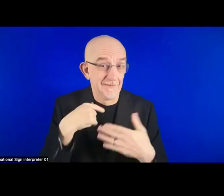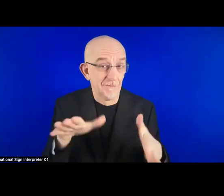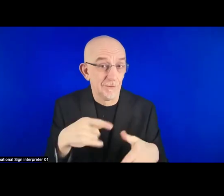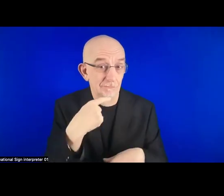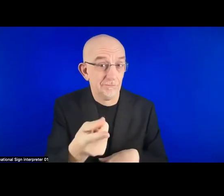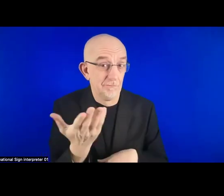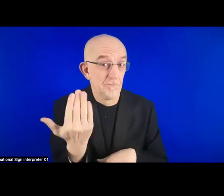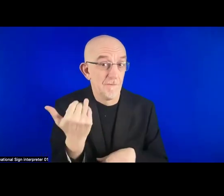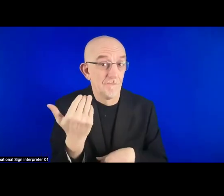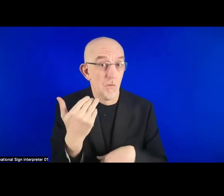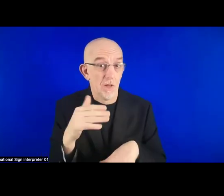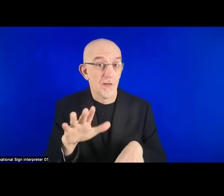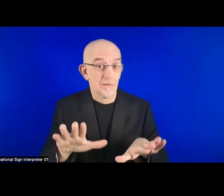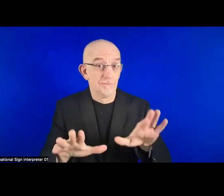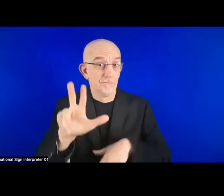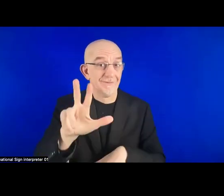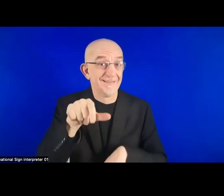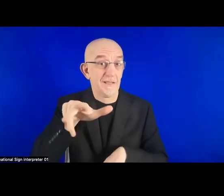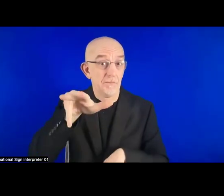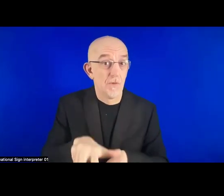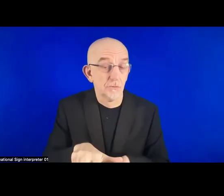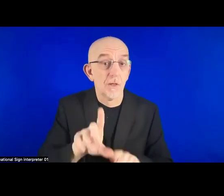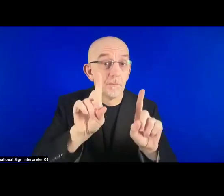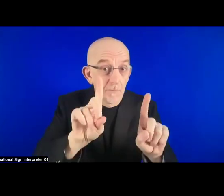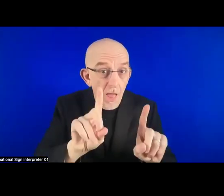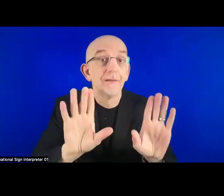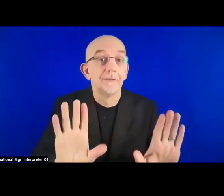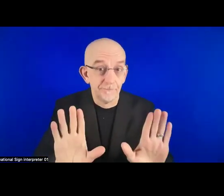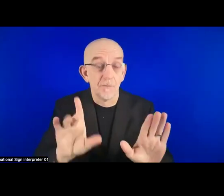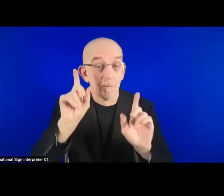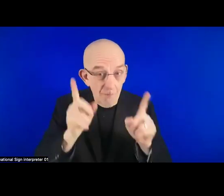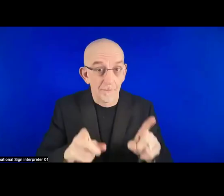application form on our website by 13 March this year. And make sure that you have